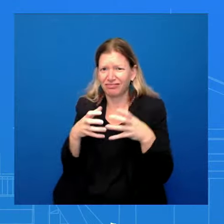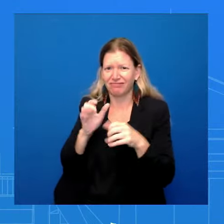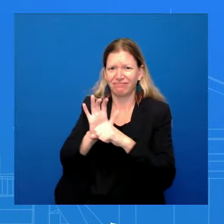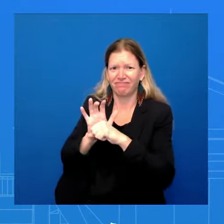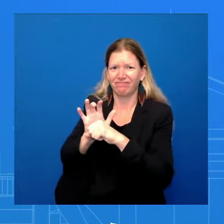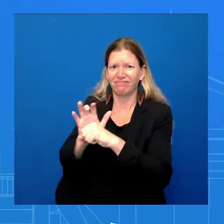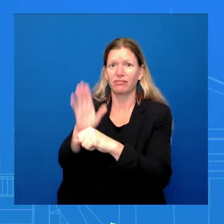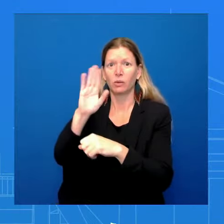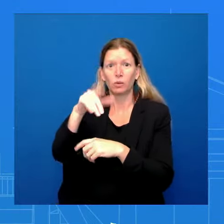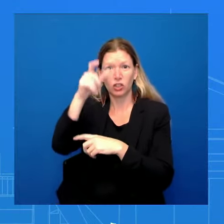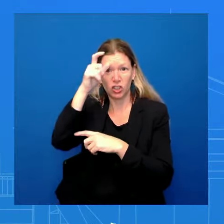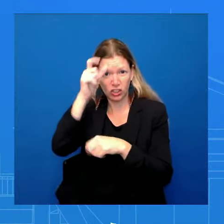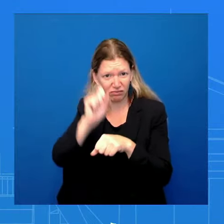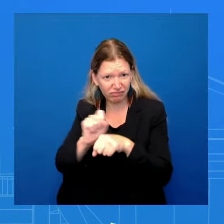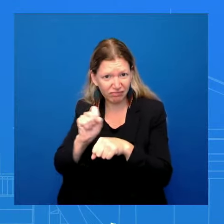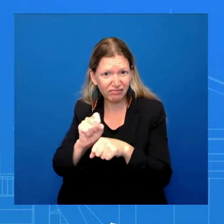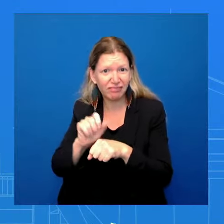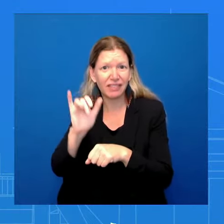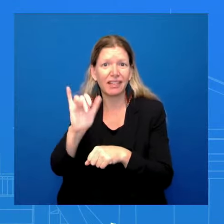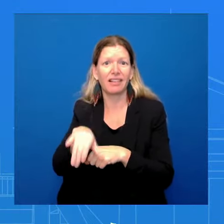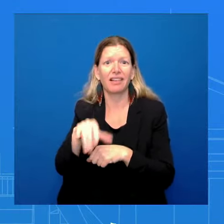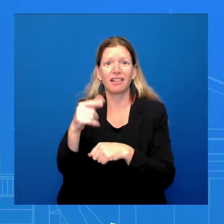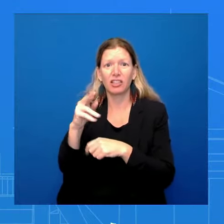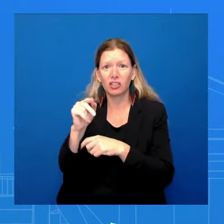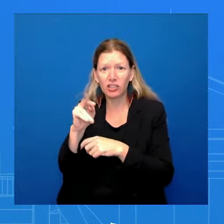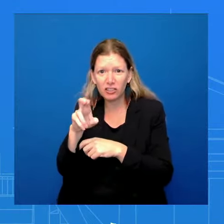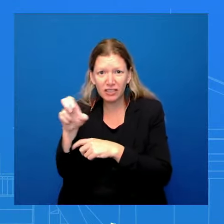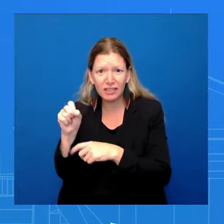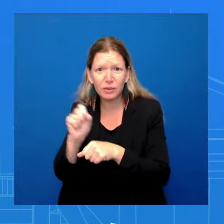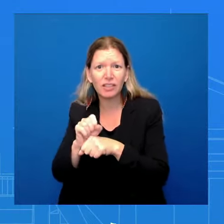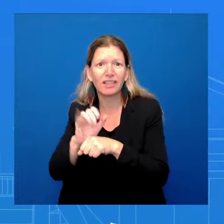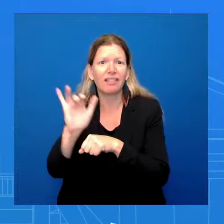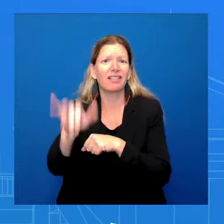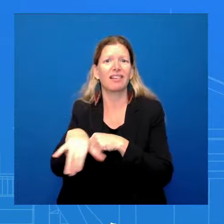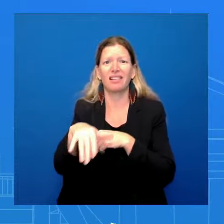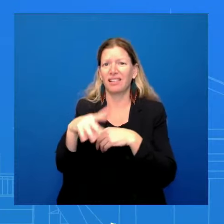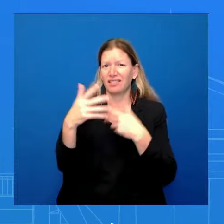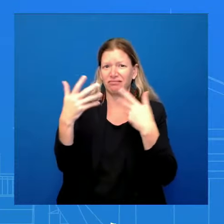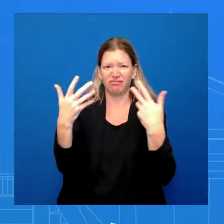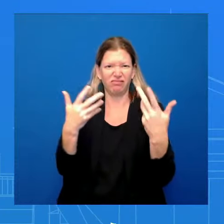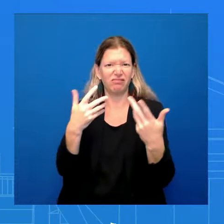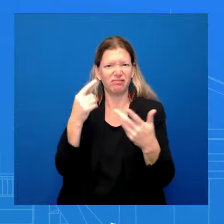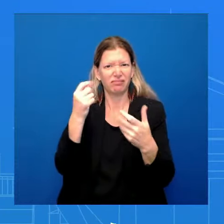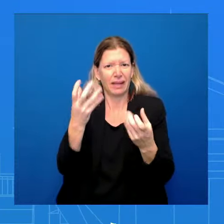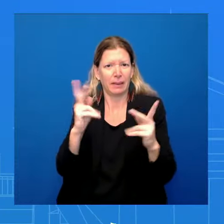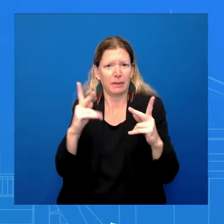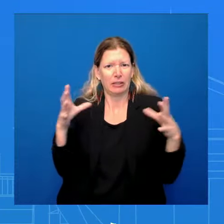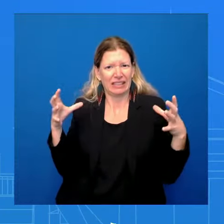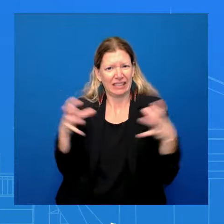But the Russians are not giving us a huge amount of cause for optimism at this moment. Thanks, everybody. The Press: Thank you for coming.